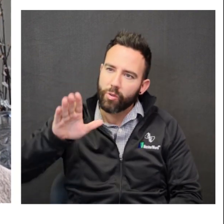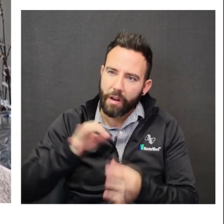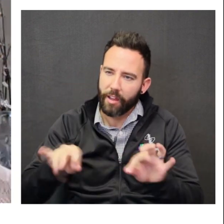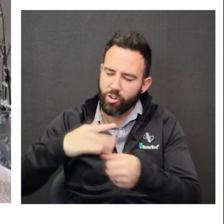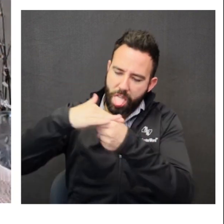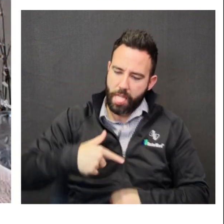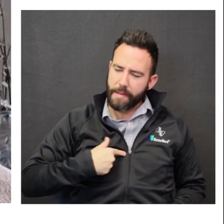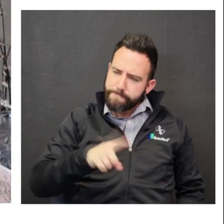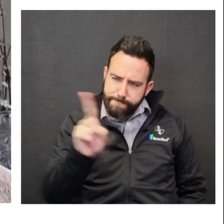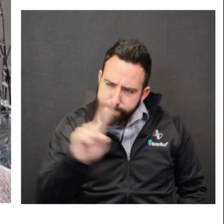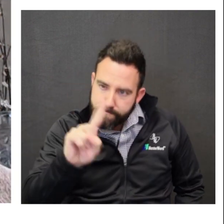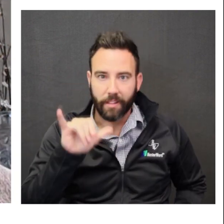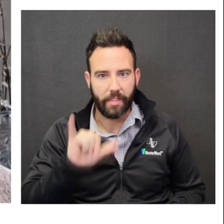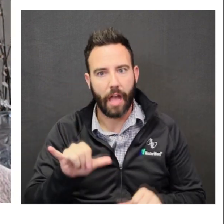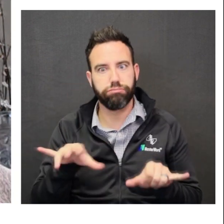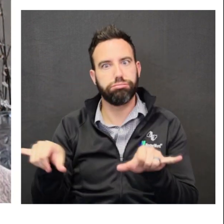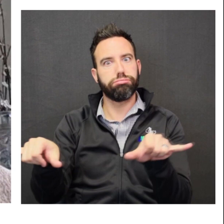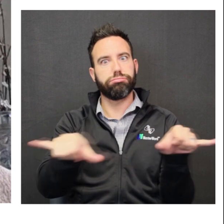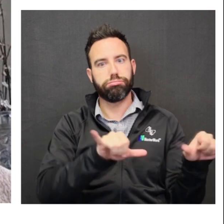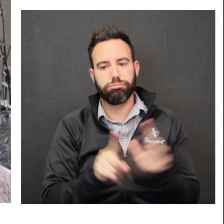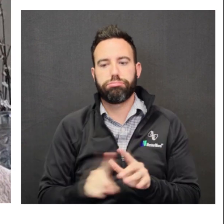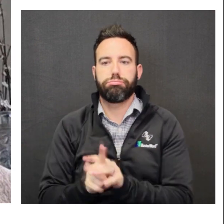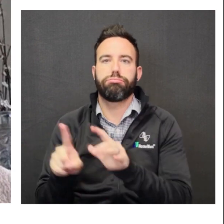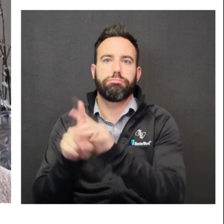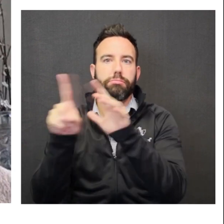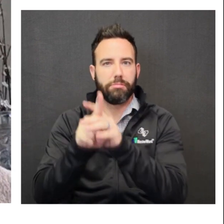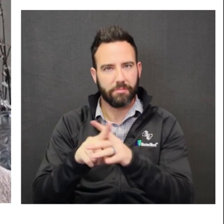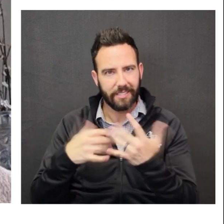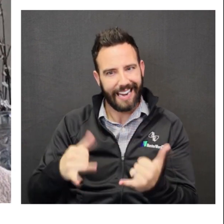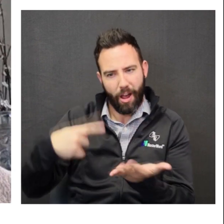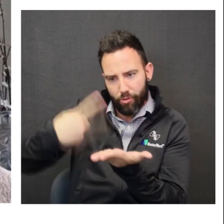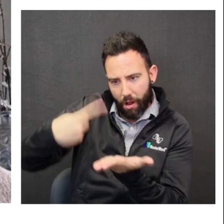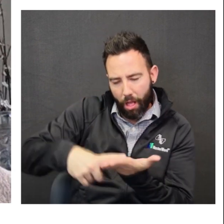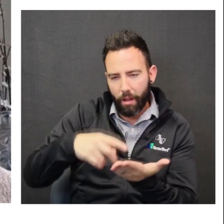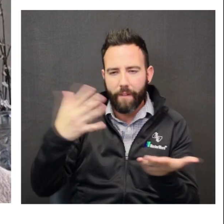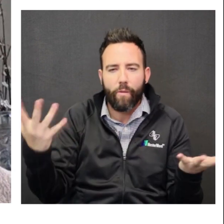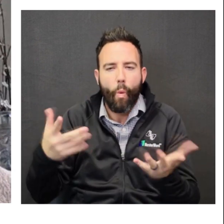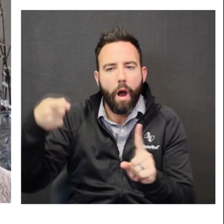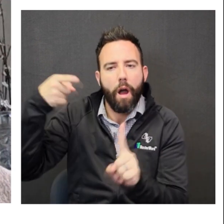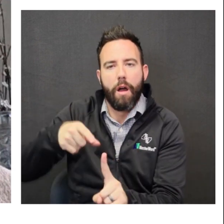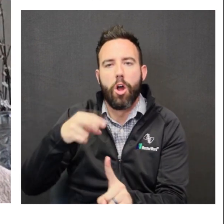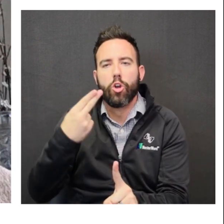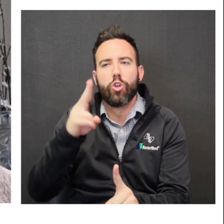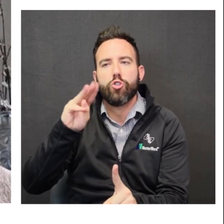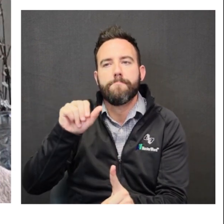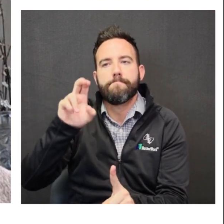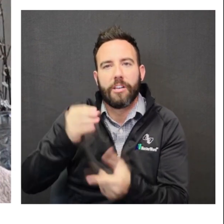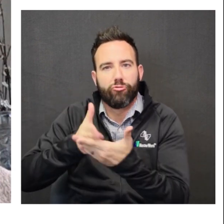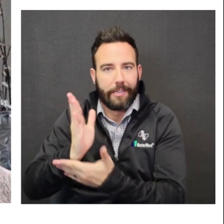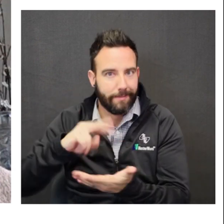So, in a way you know part of these are you know, language rights are human rights, and the role that